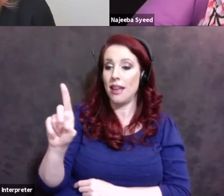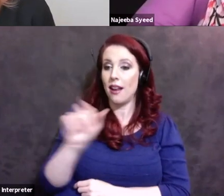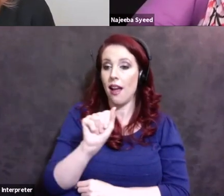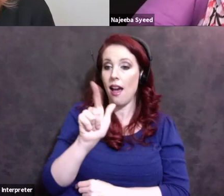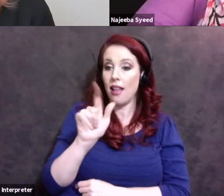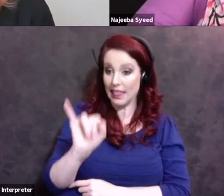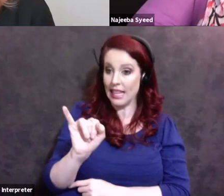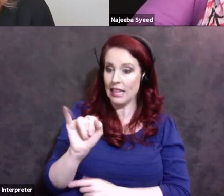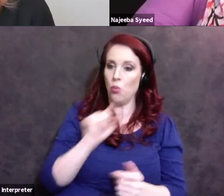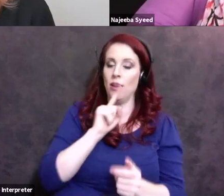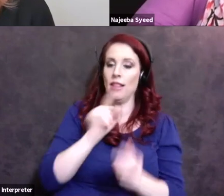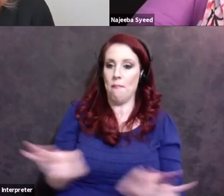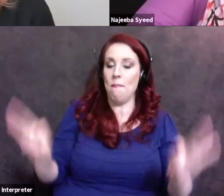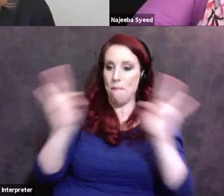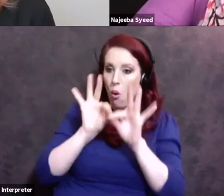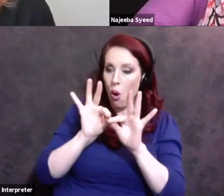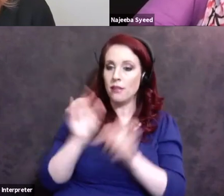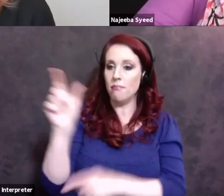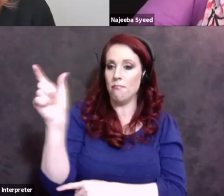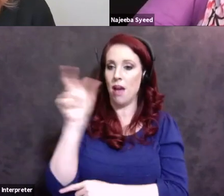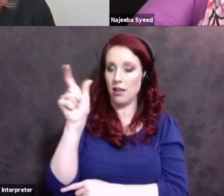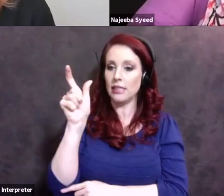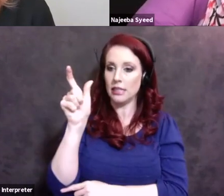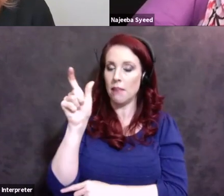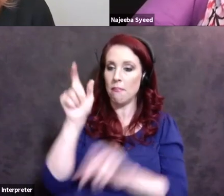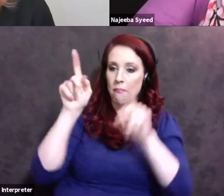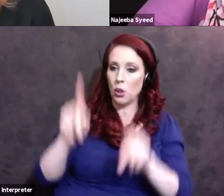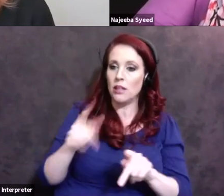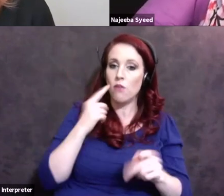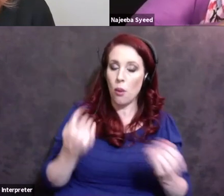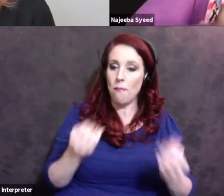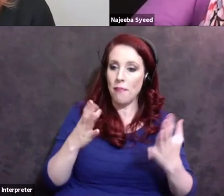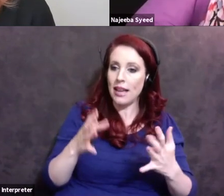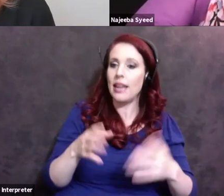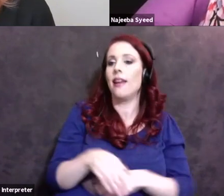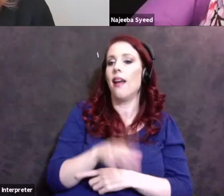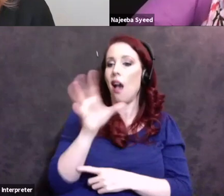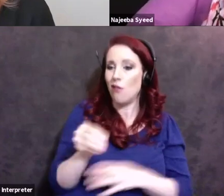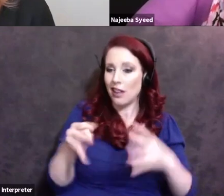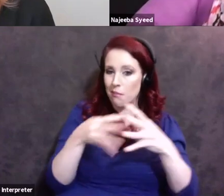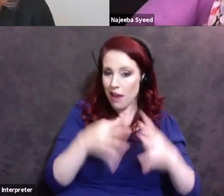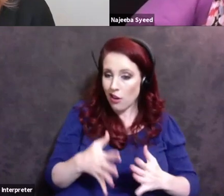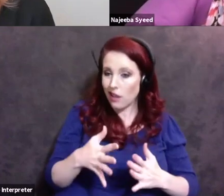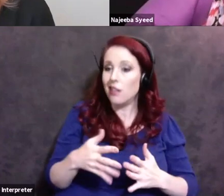Many convert in the tradition way but many are 3rd, 4th, generation Muslims and those